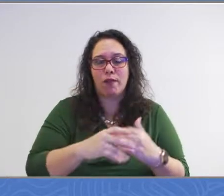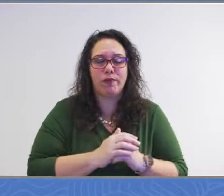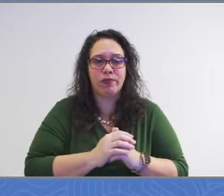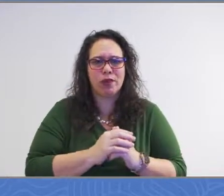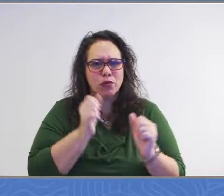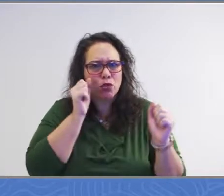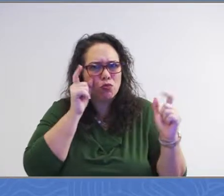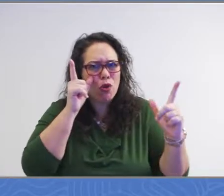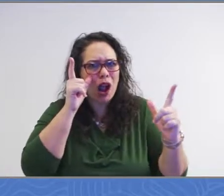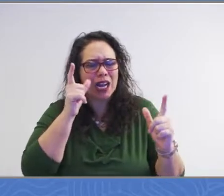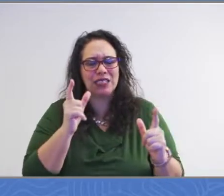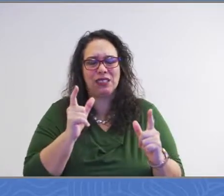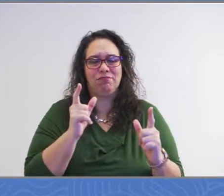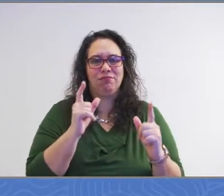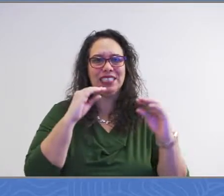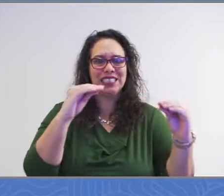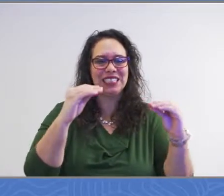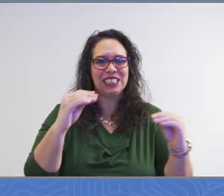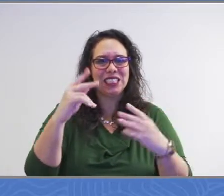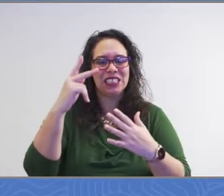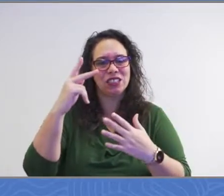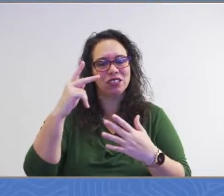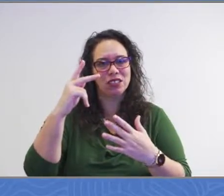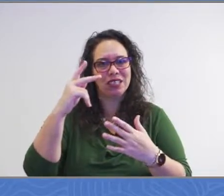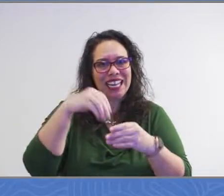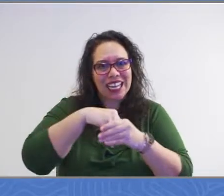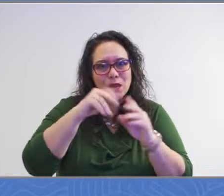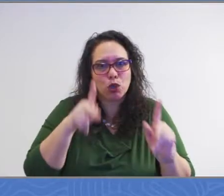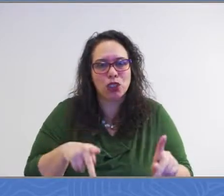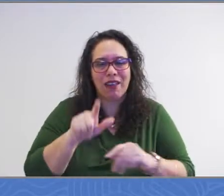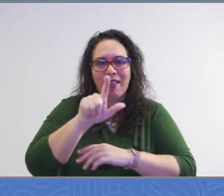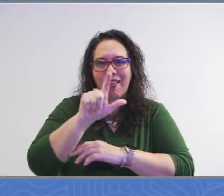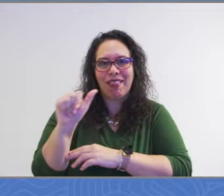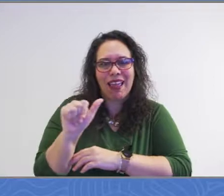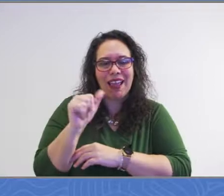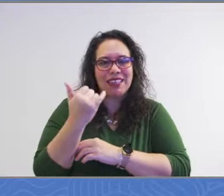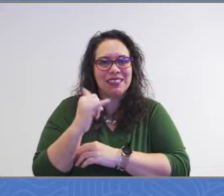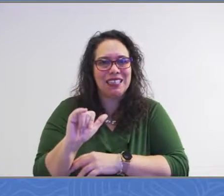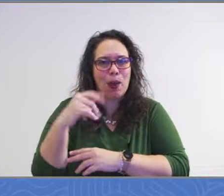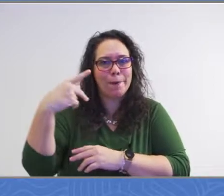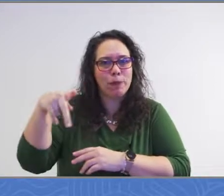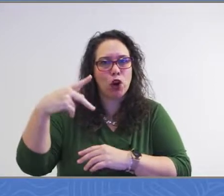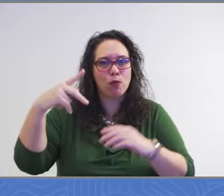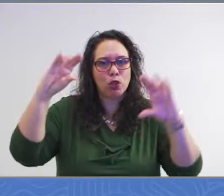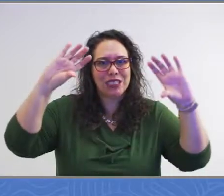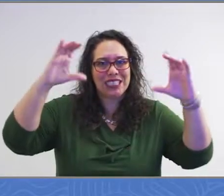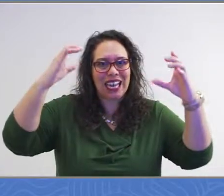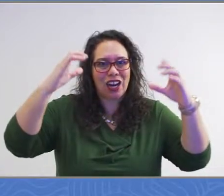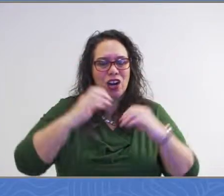to teach in person since Los Angeles County was still in the purple tier with COVID cases on the rise